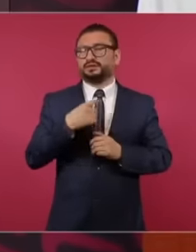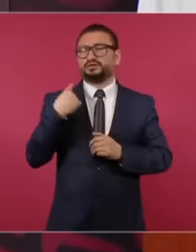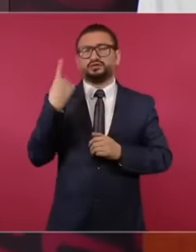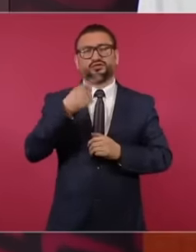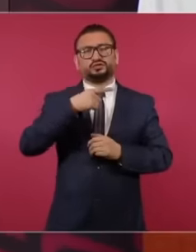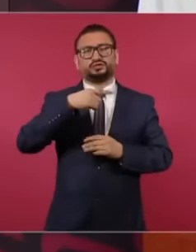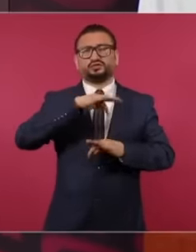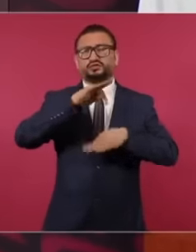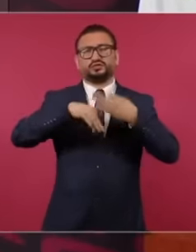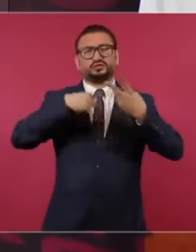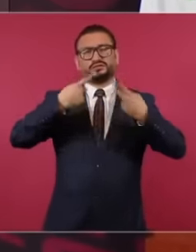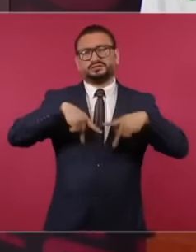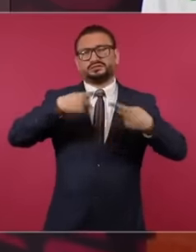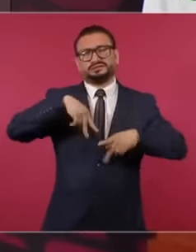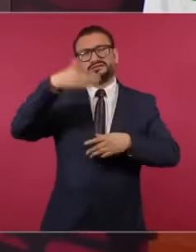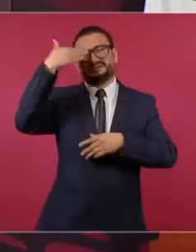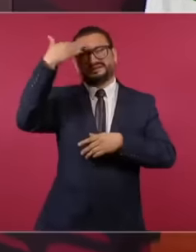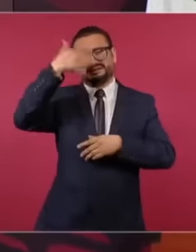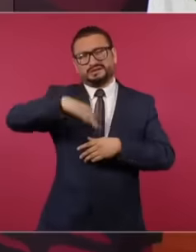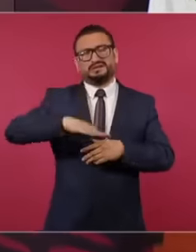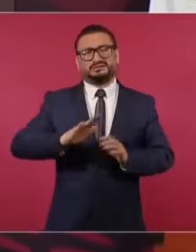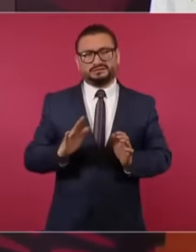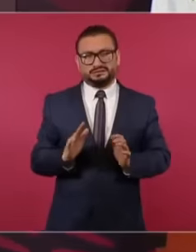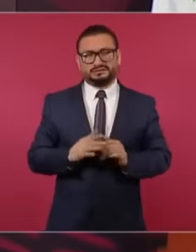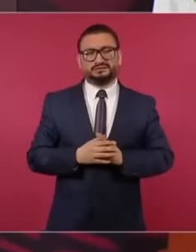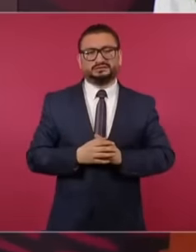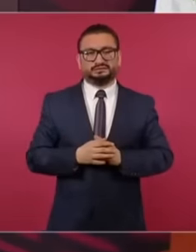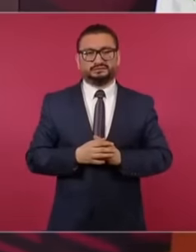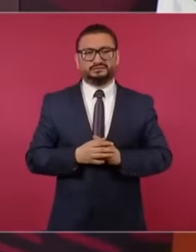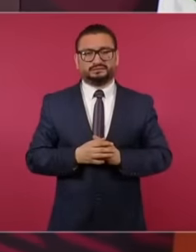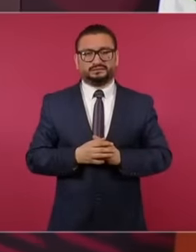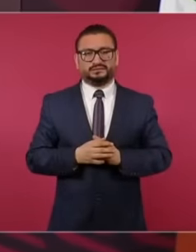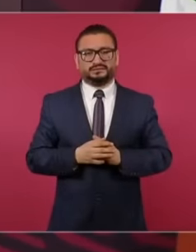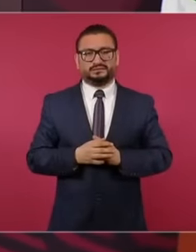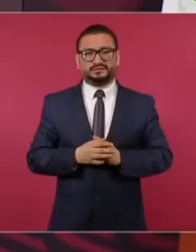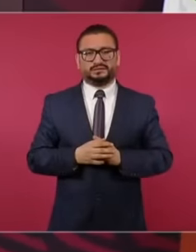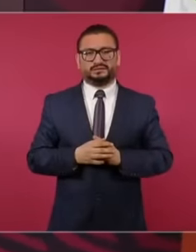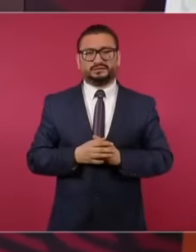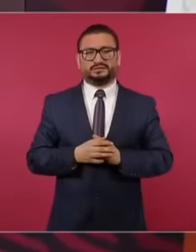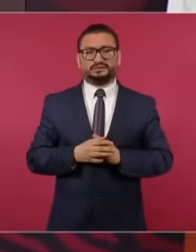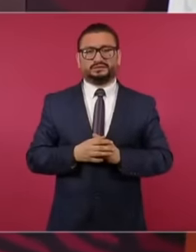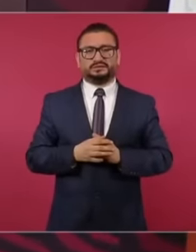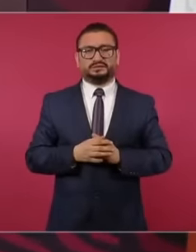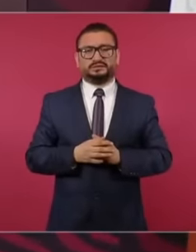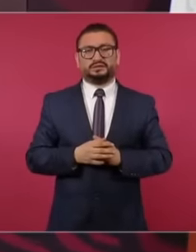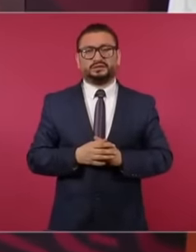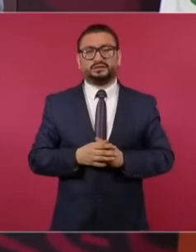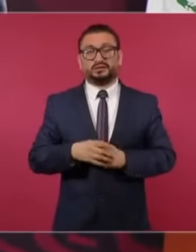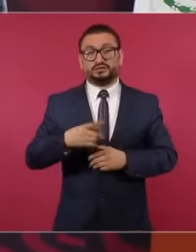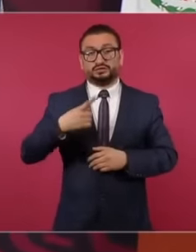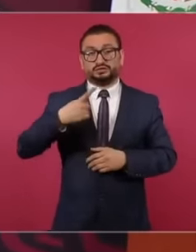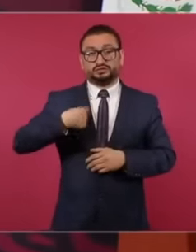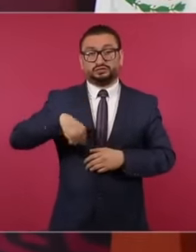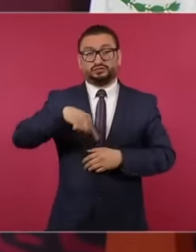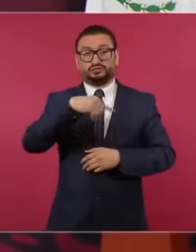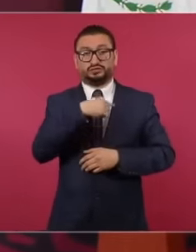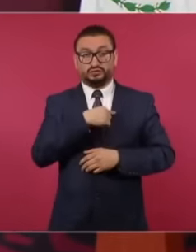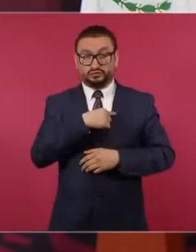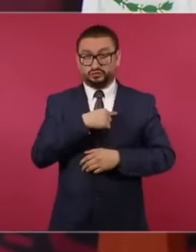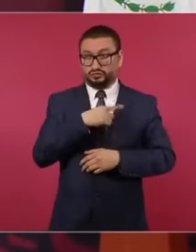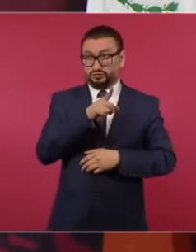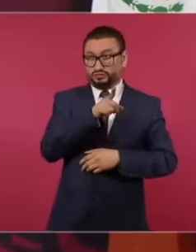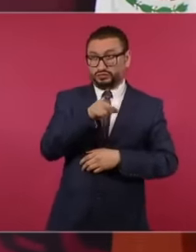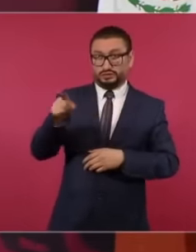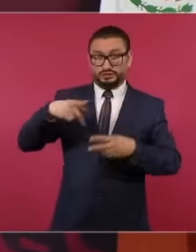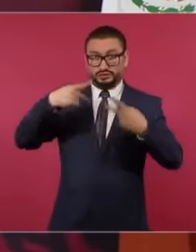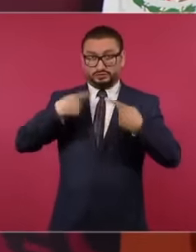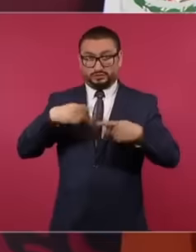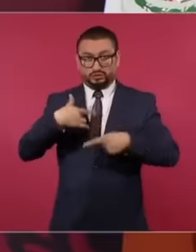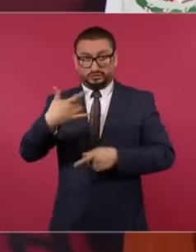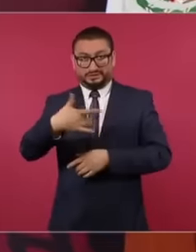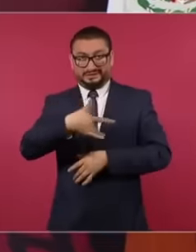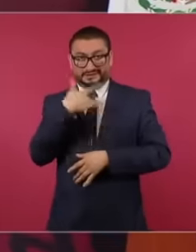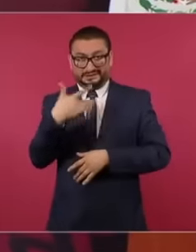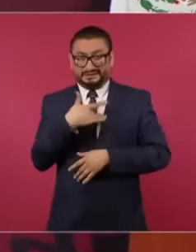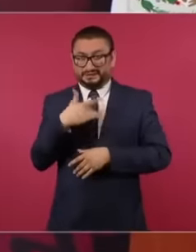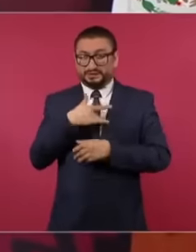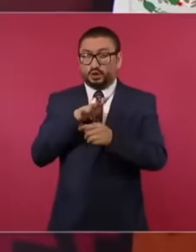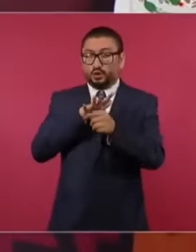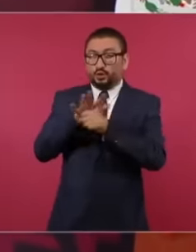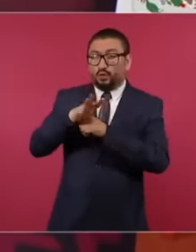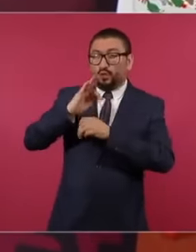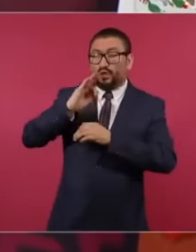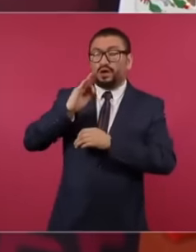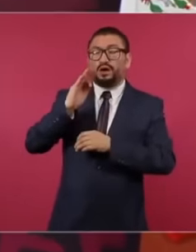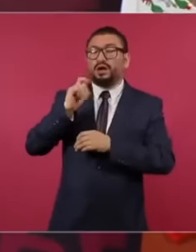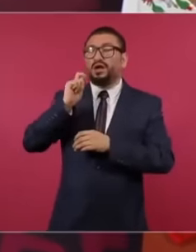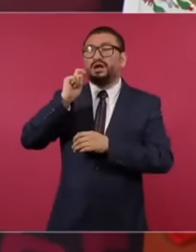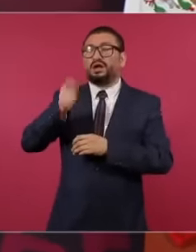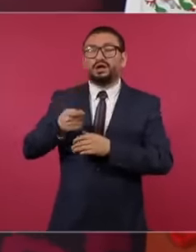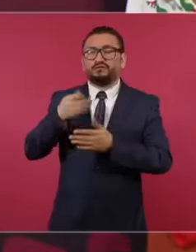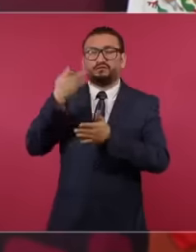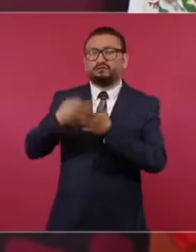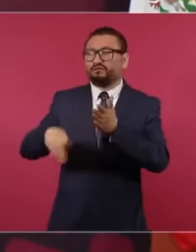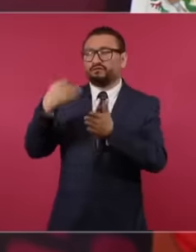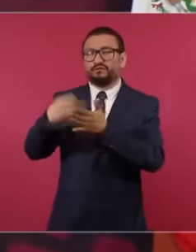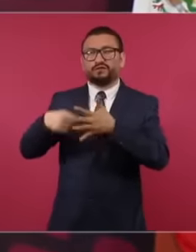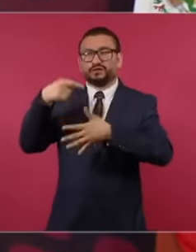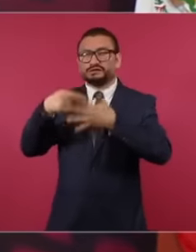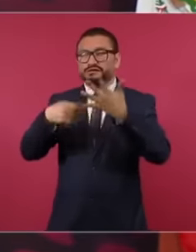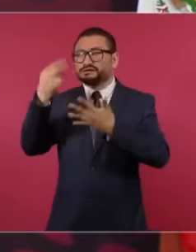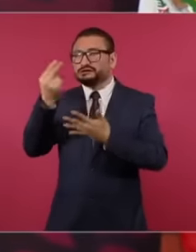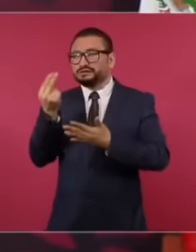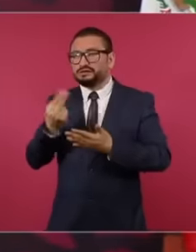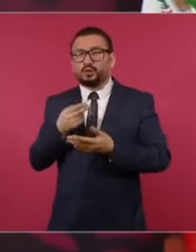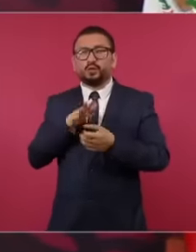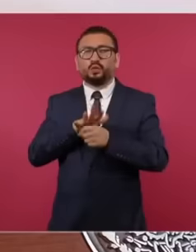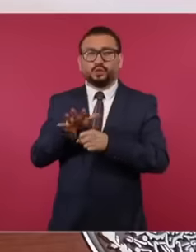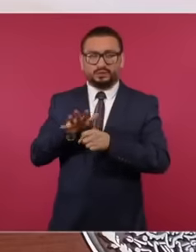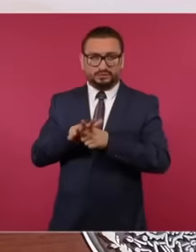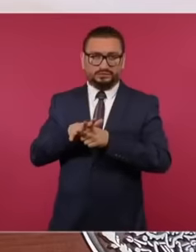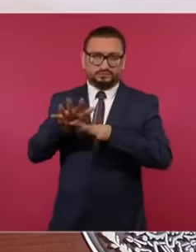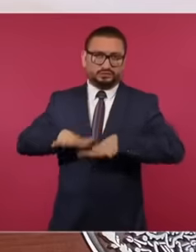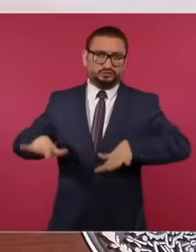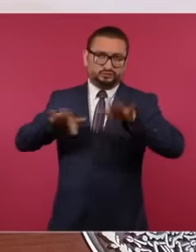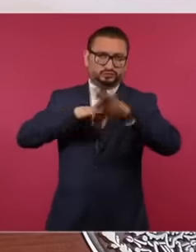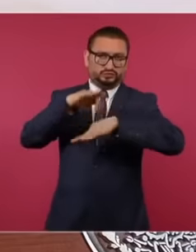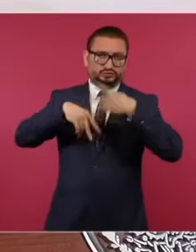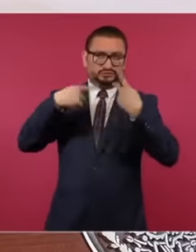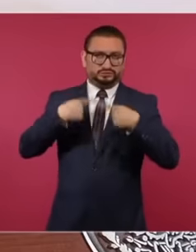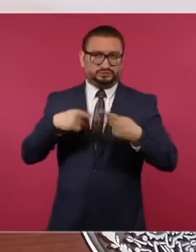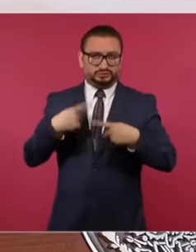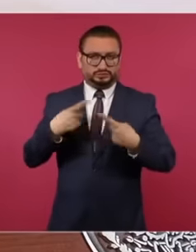people know very well, if one has been able to collect the feelings of the people, what is it? what those at the top of the conservative bloc need